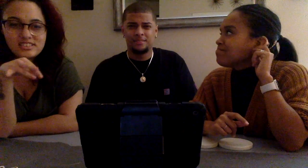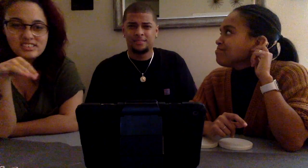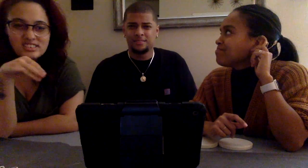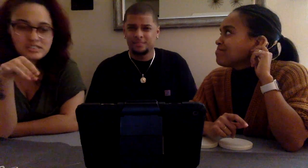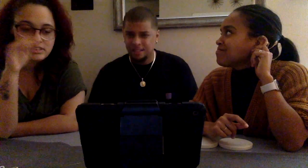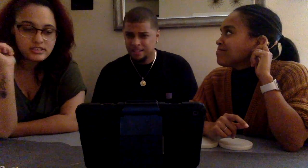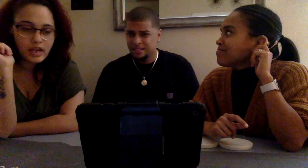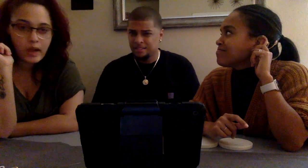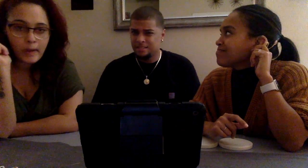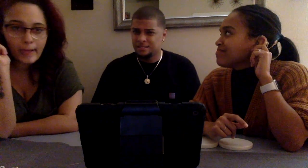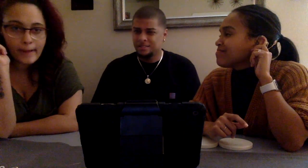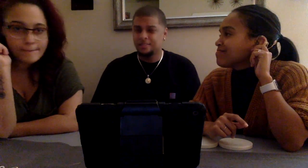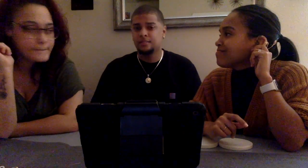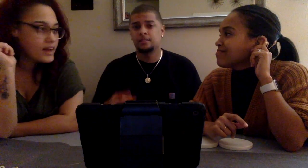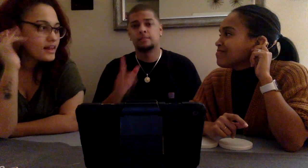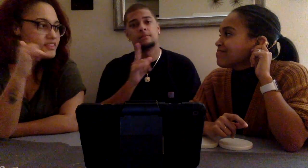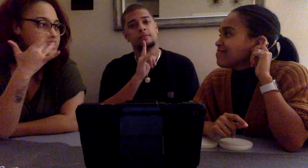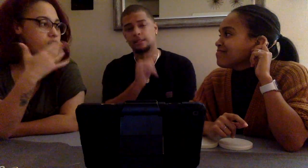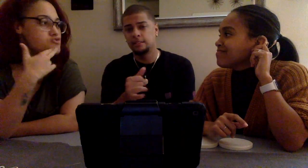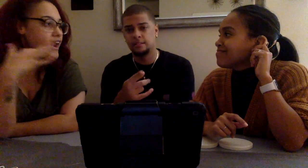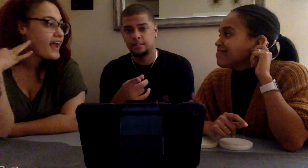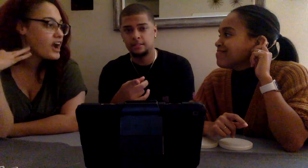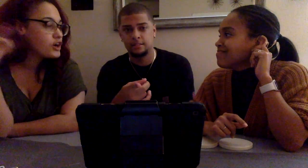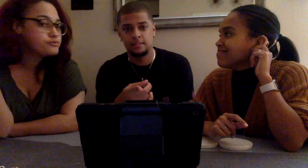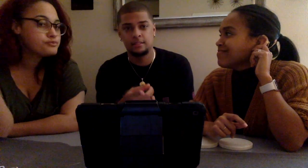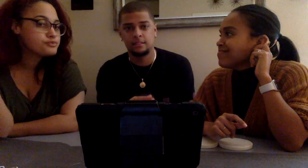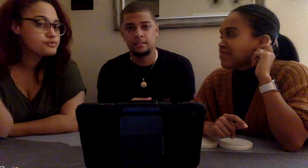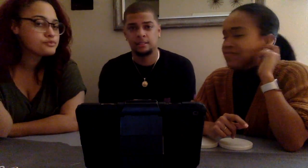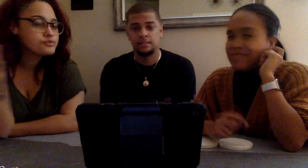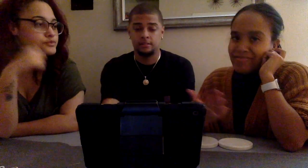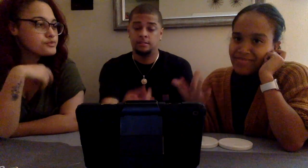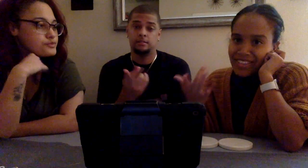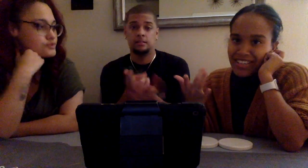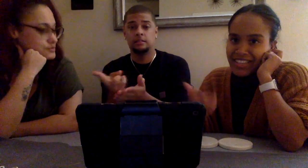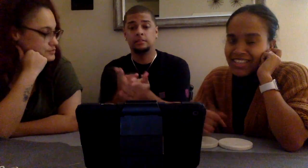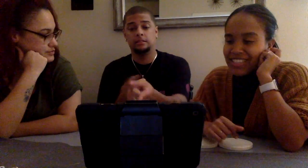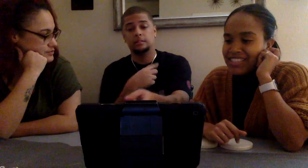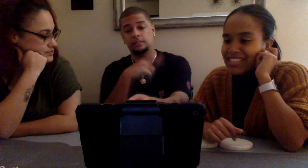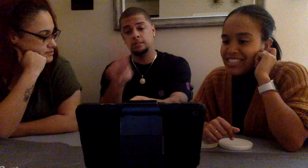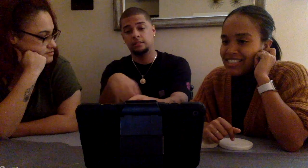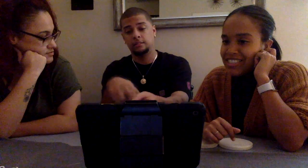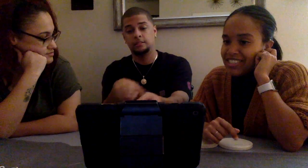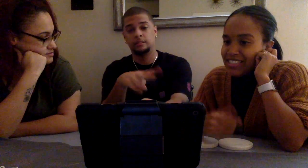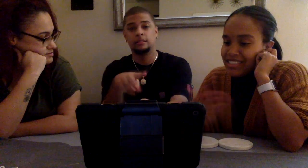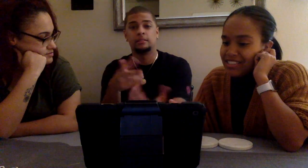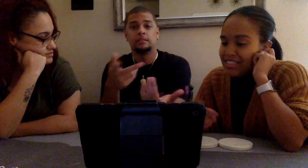Daisy: Sssss...that's why for red hair. Dante: Really??? Honestly, from watching that,...